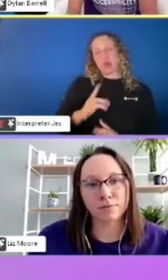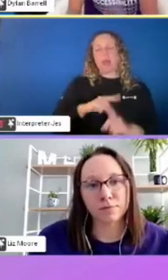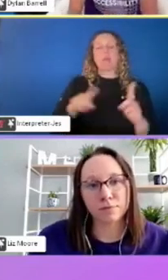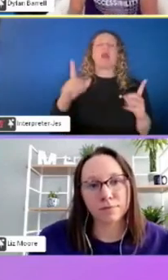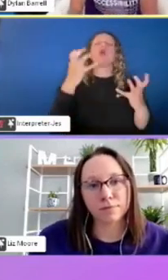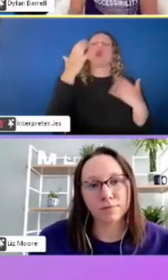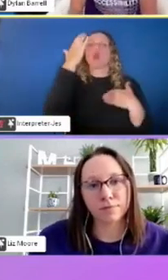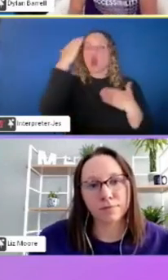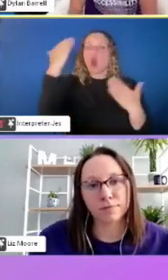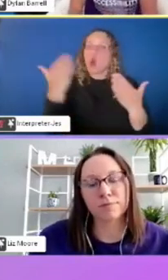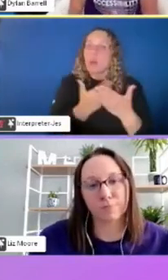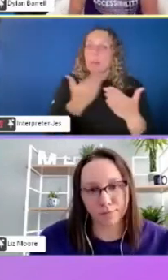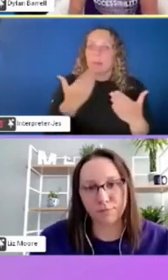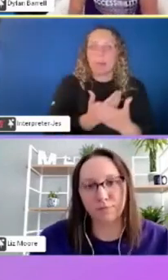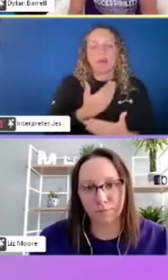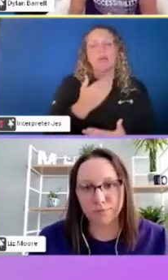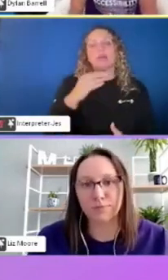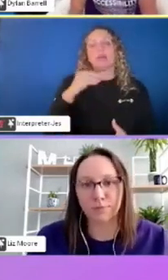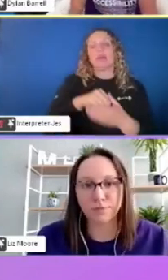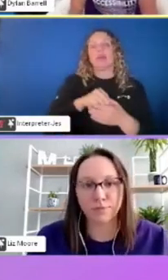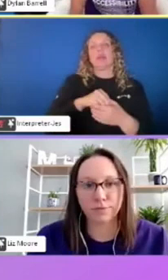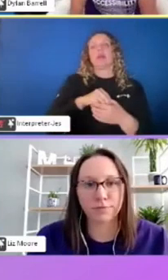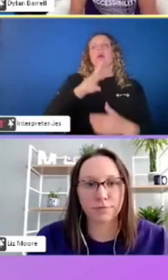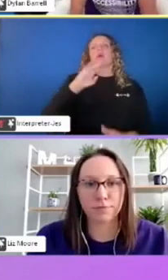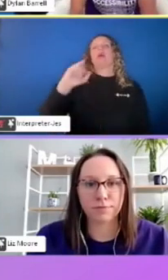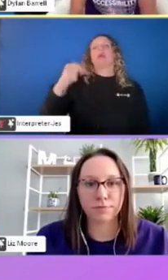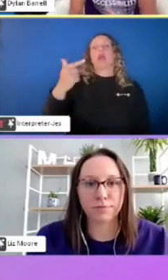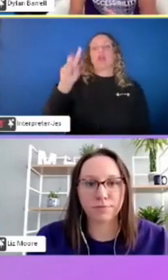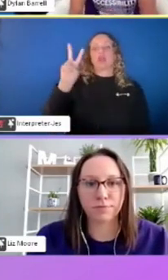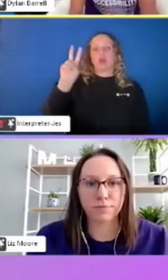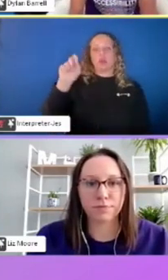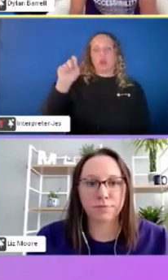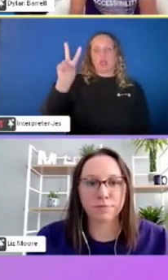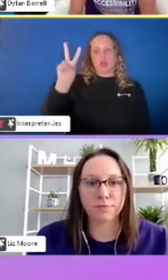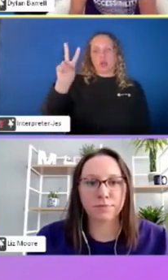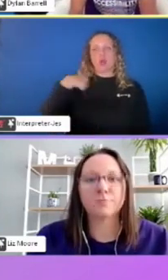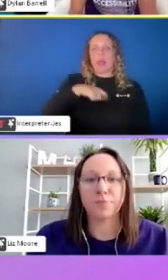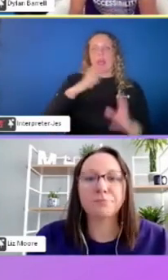in WCAG 2.2, I do believe there's a session at axe-core